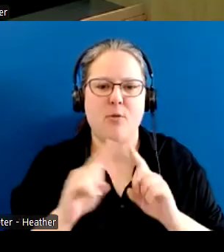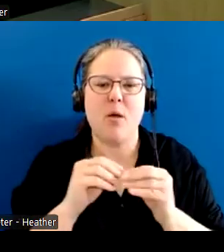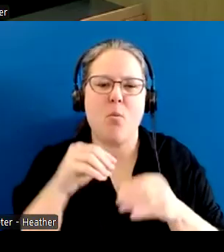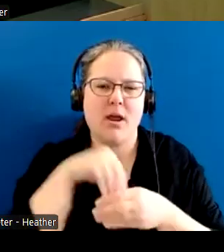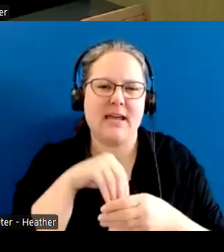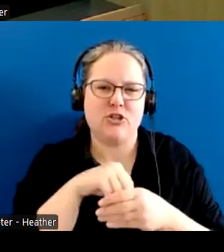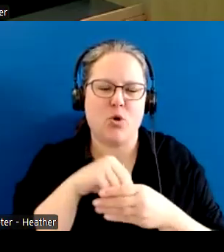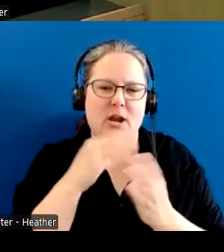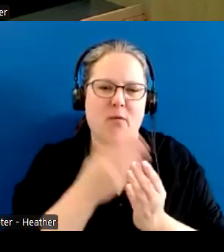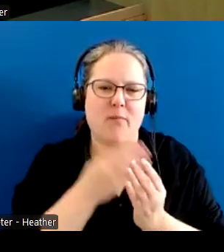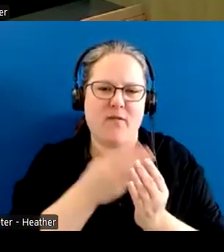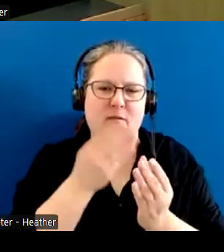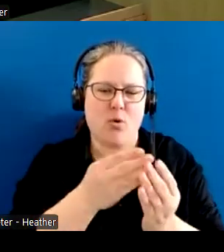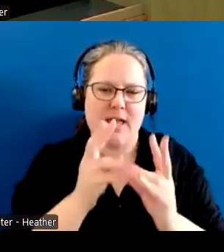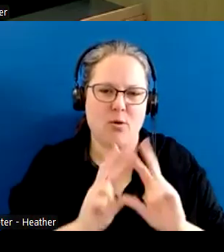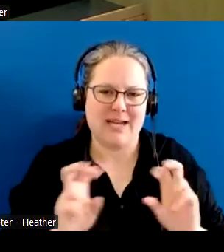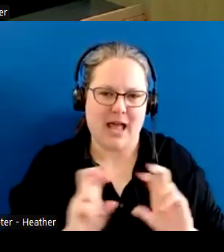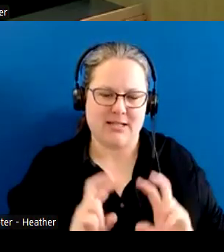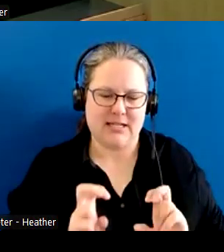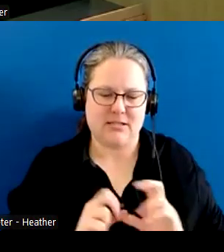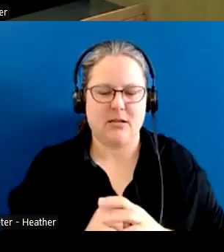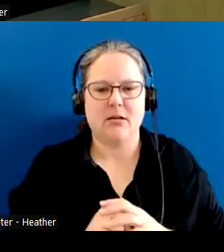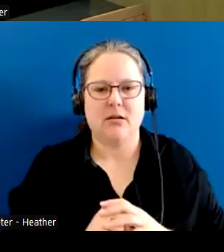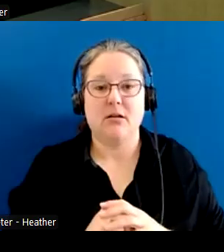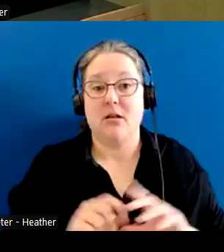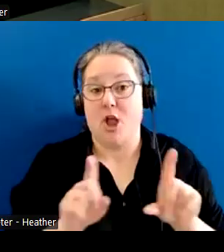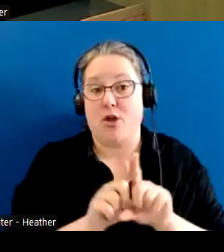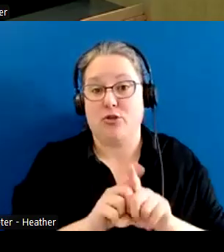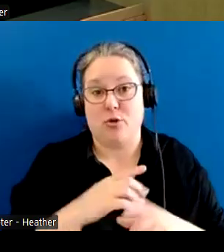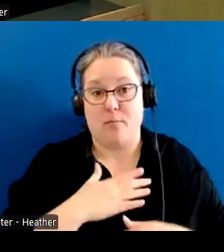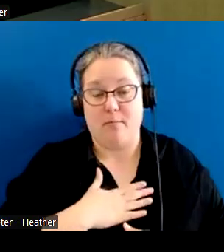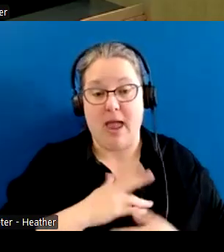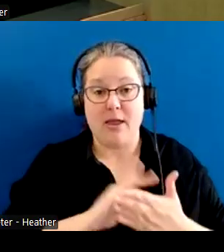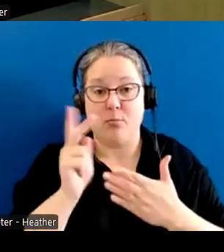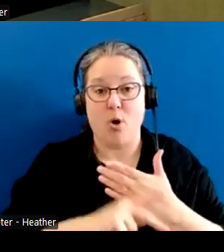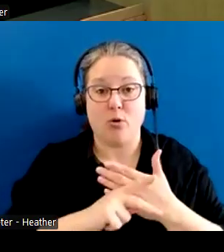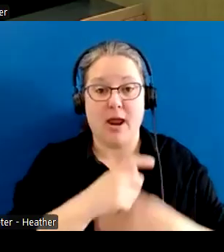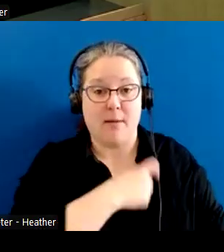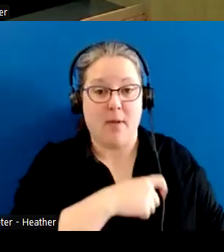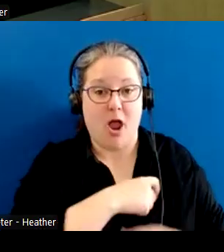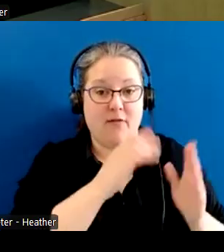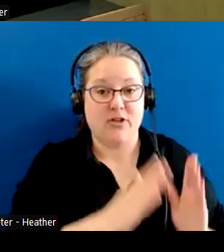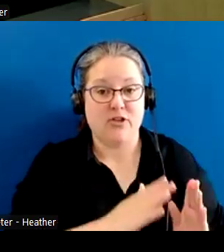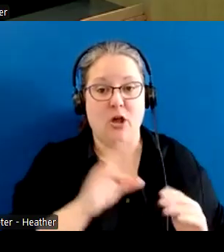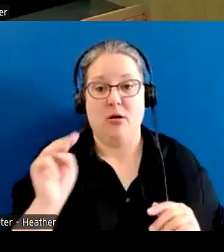portfolio analysis we did. Um and uh one of our my program officers Mary Rooney who oversees the